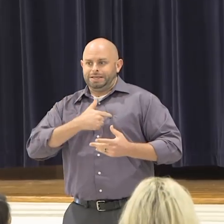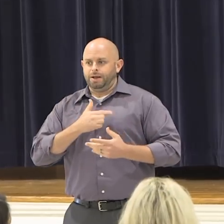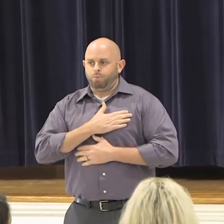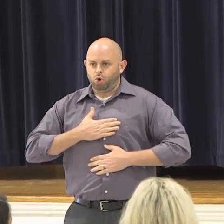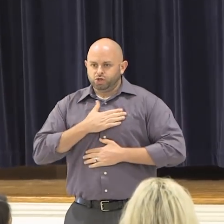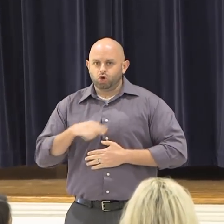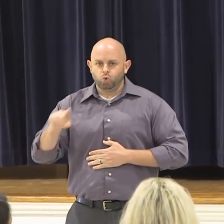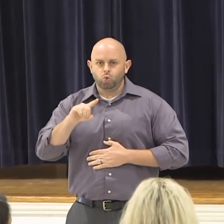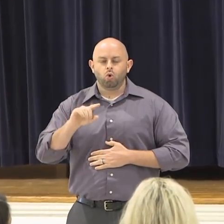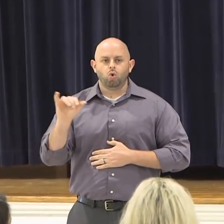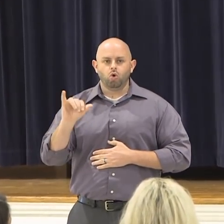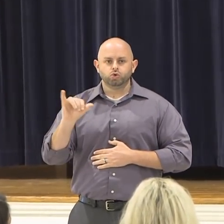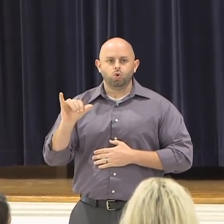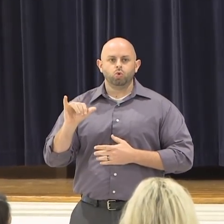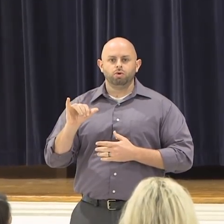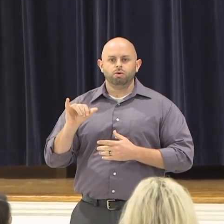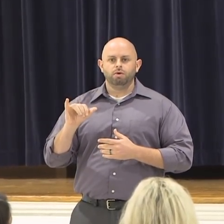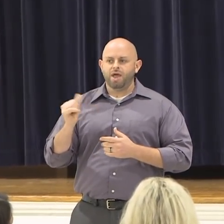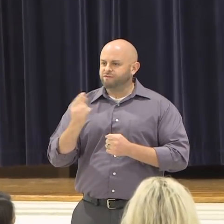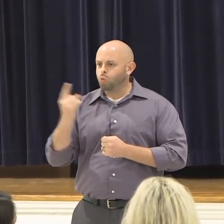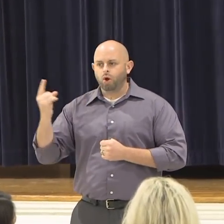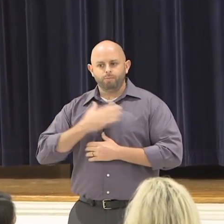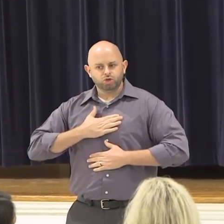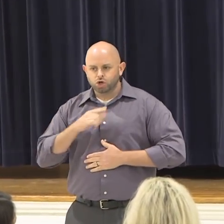really that appreciation spreads across whether it's the governor or frankly the